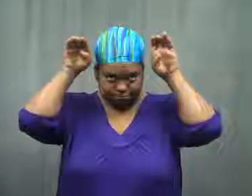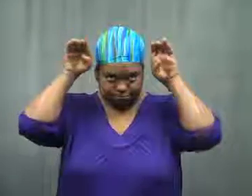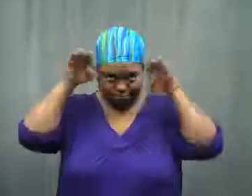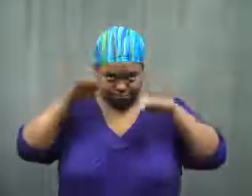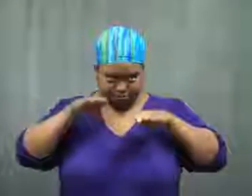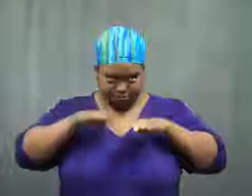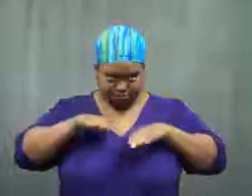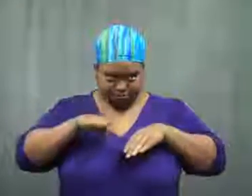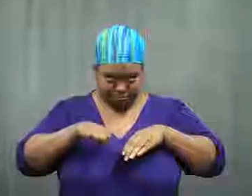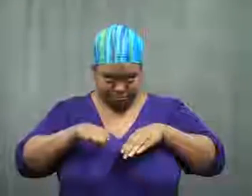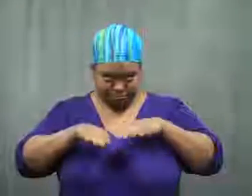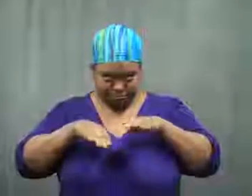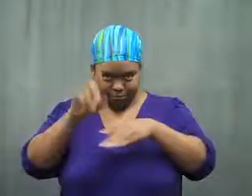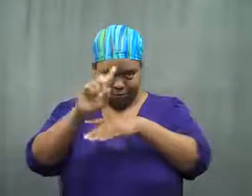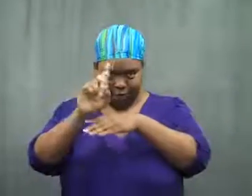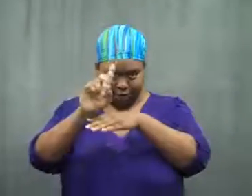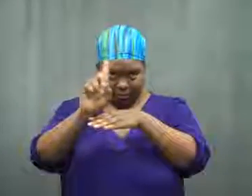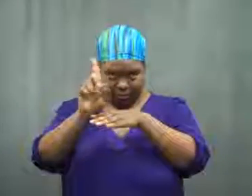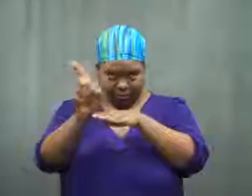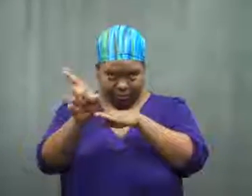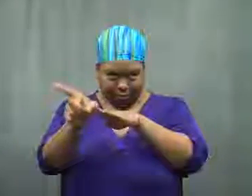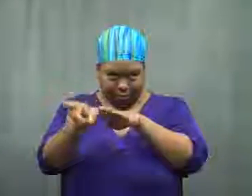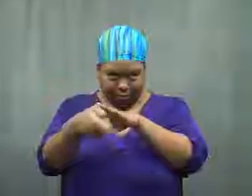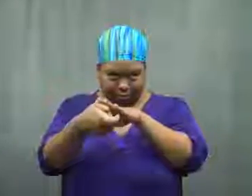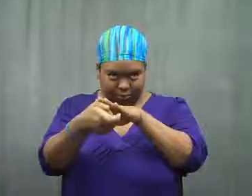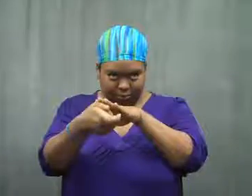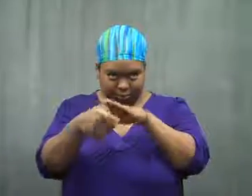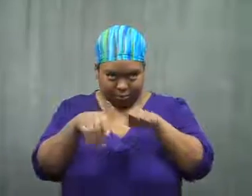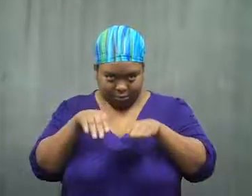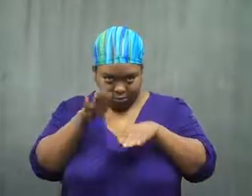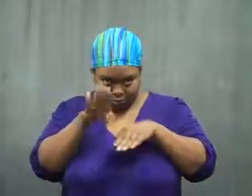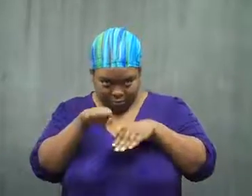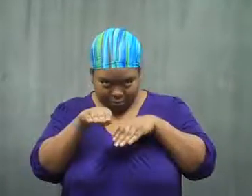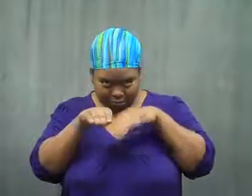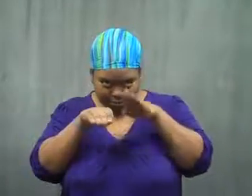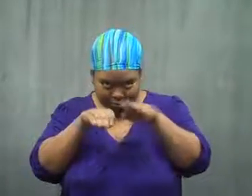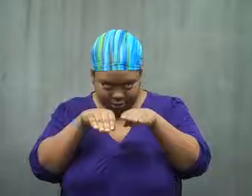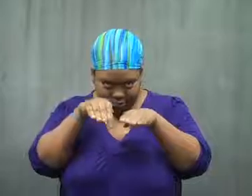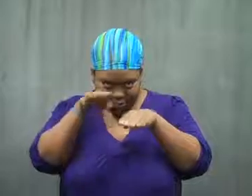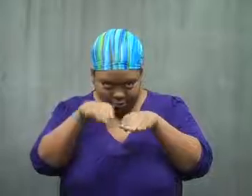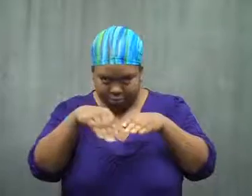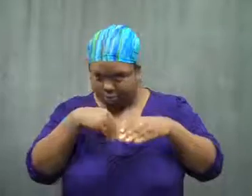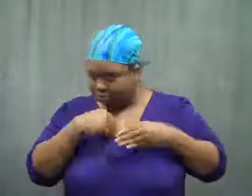He walked up to me, his tail between his legs.